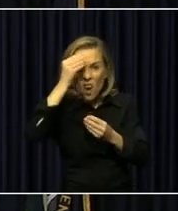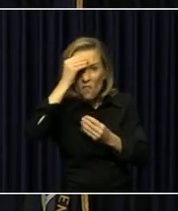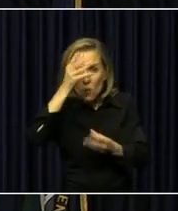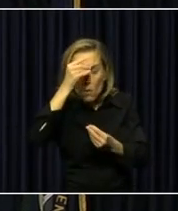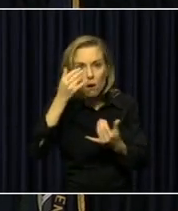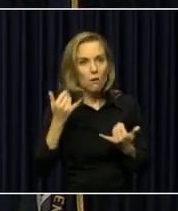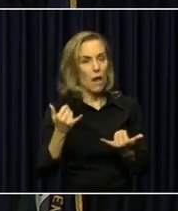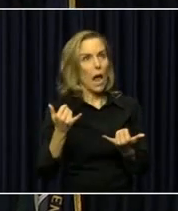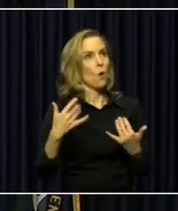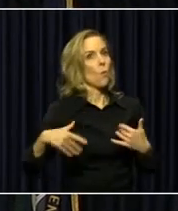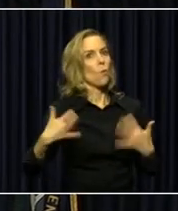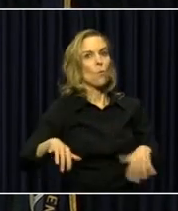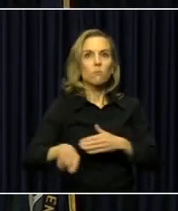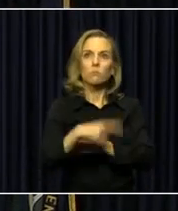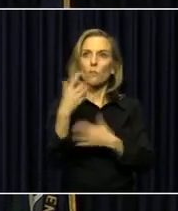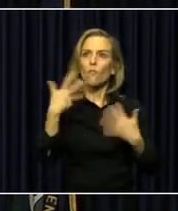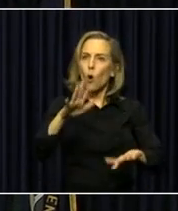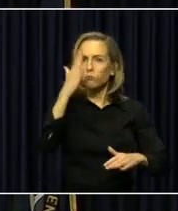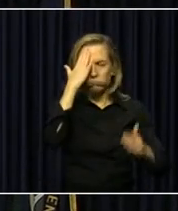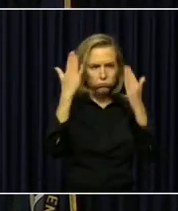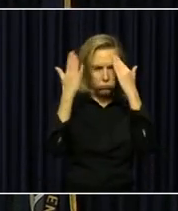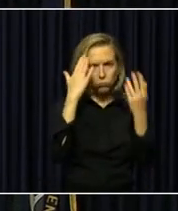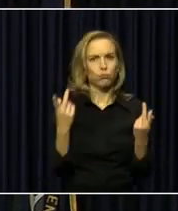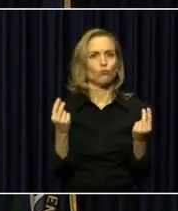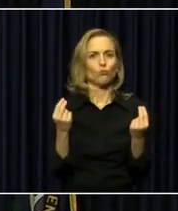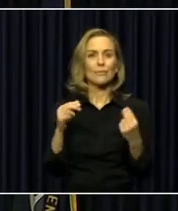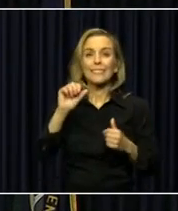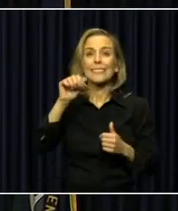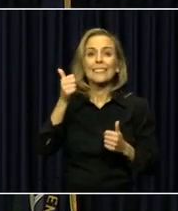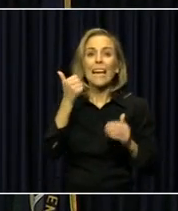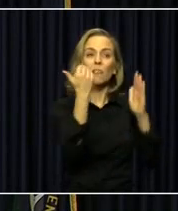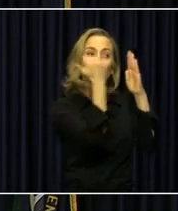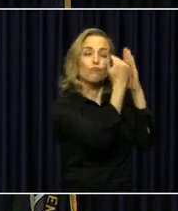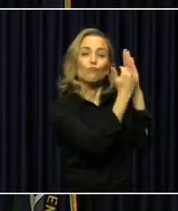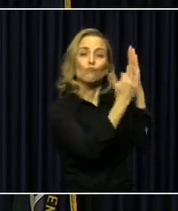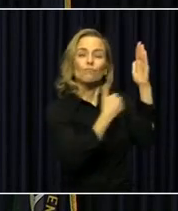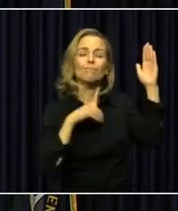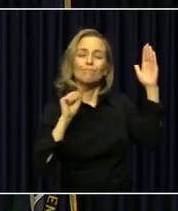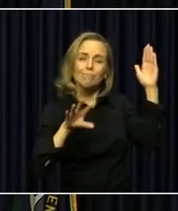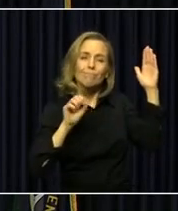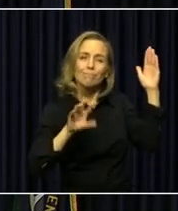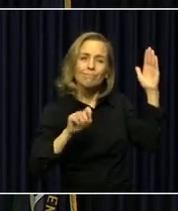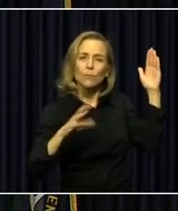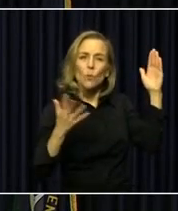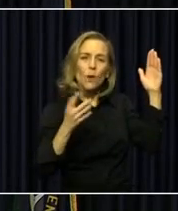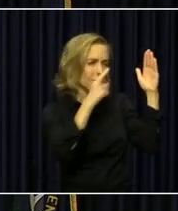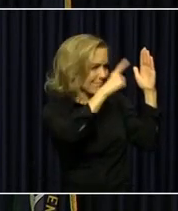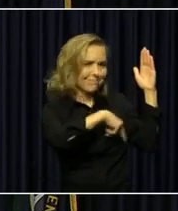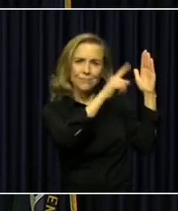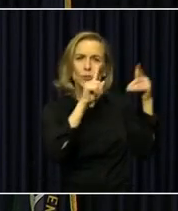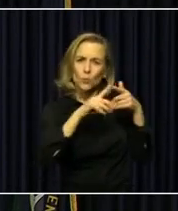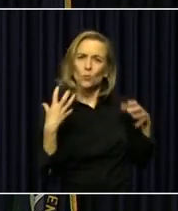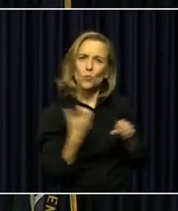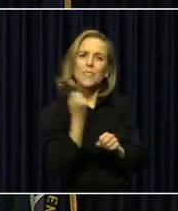ALWAYS STAYING SIX FEET APART. AGAIN, ALL OF THESE STEPS ARE